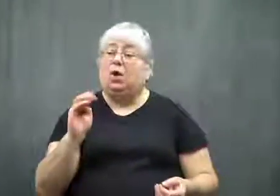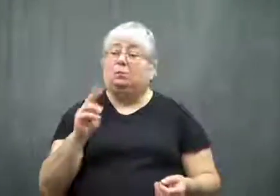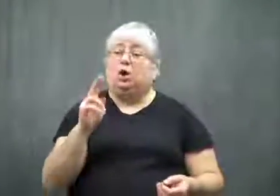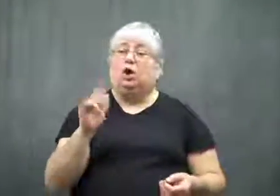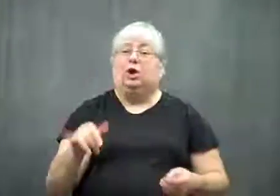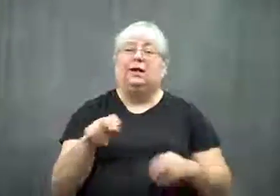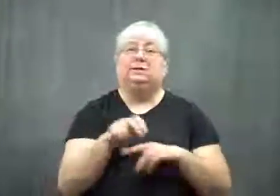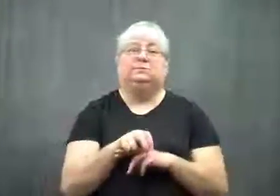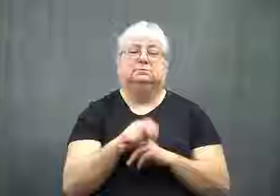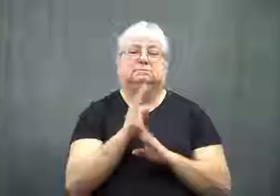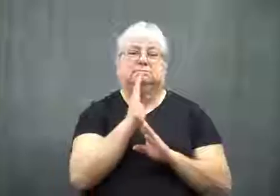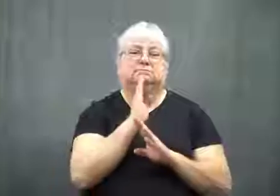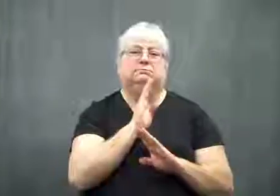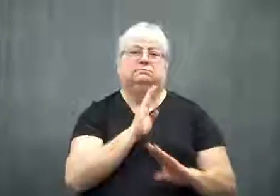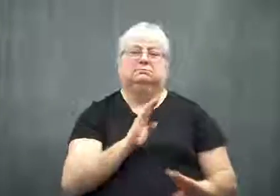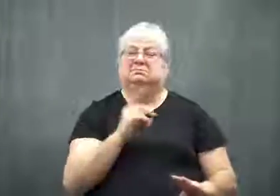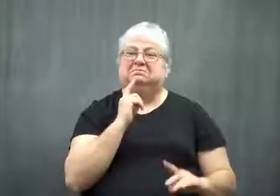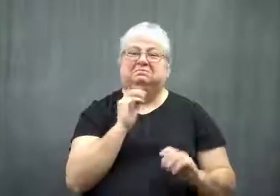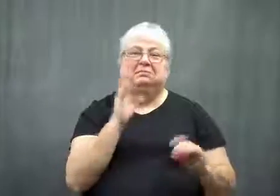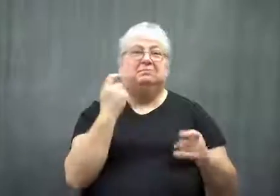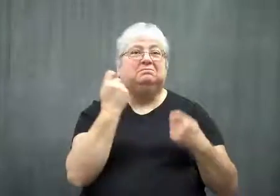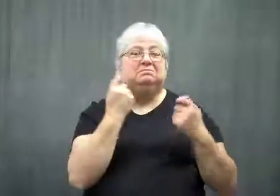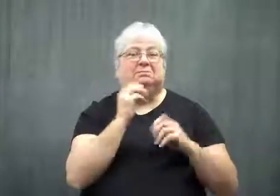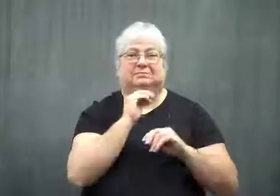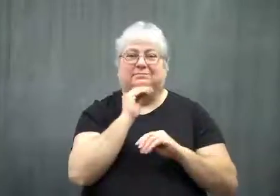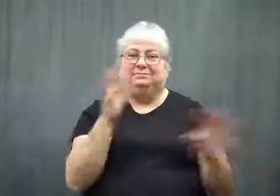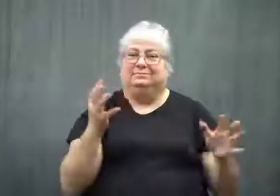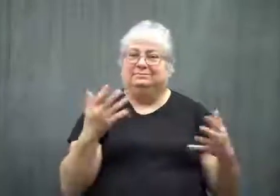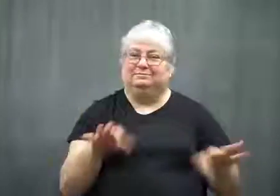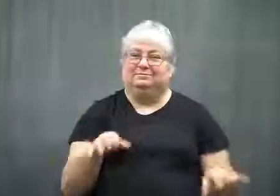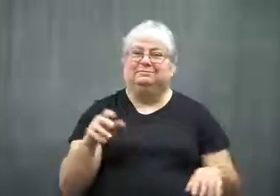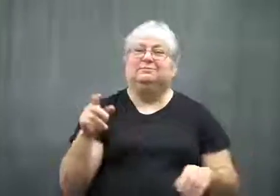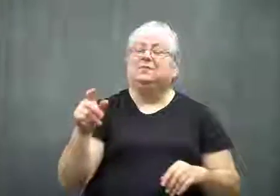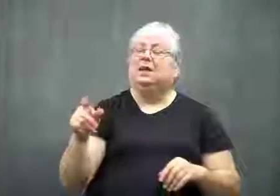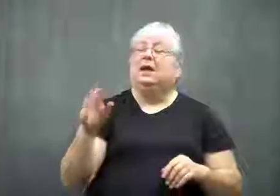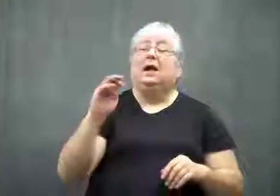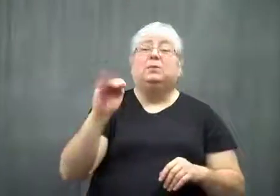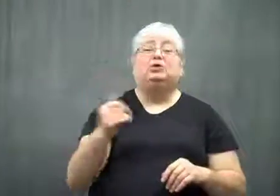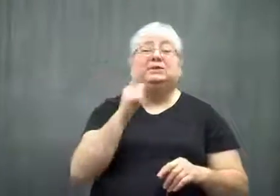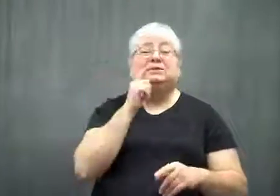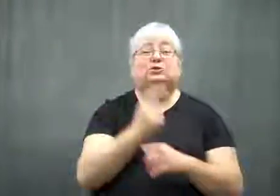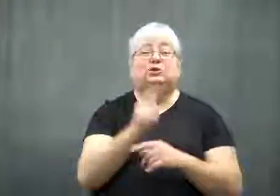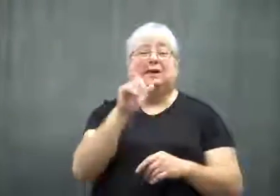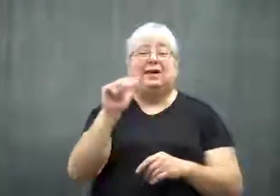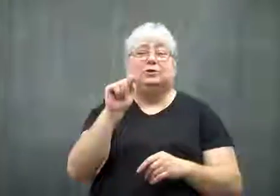Murray showed no emotion.